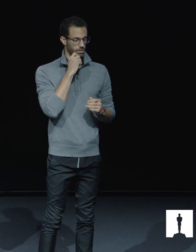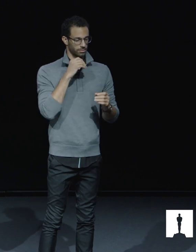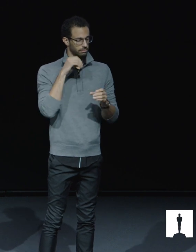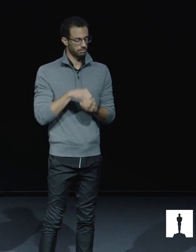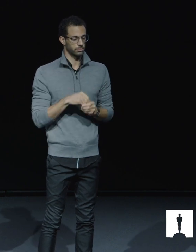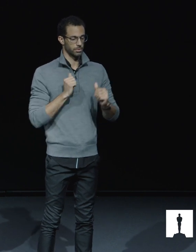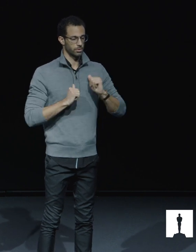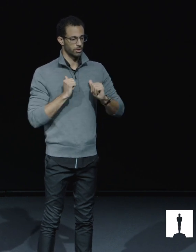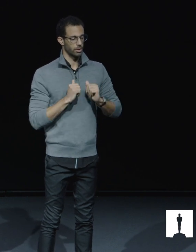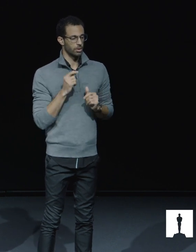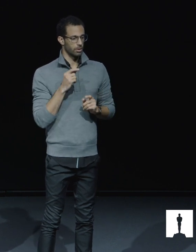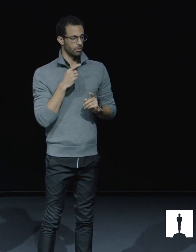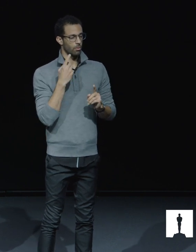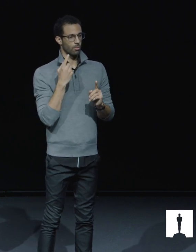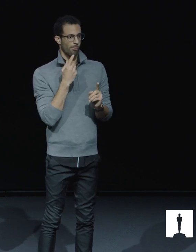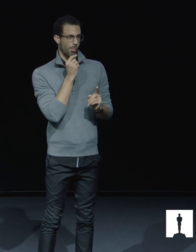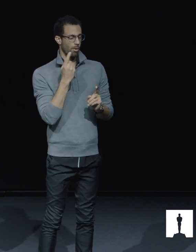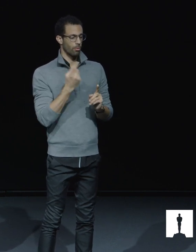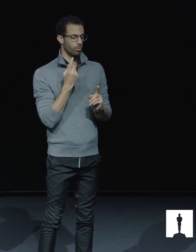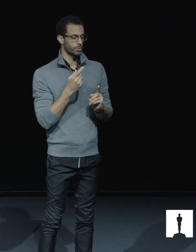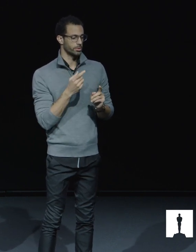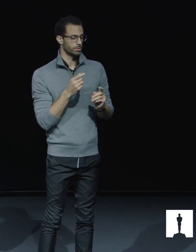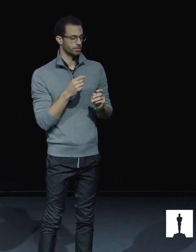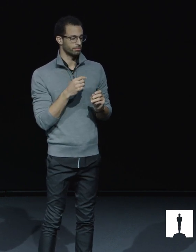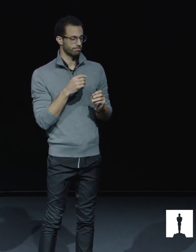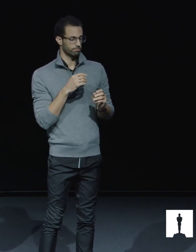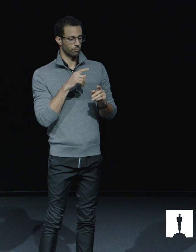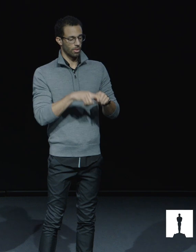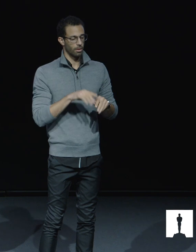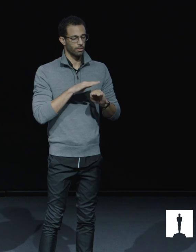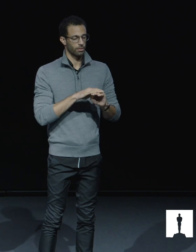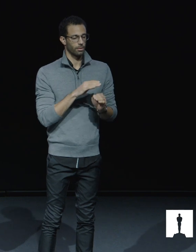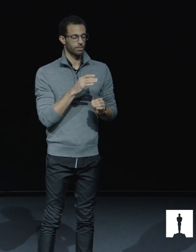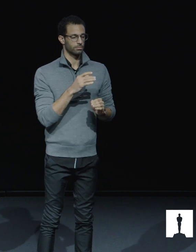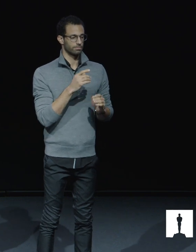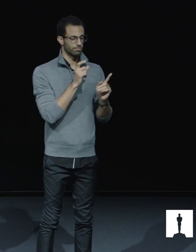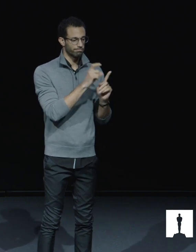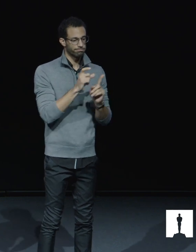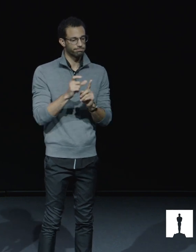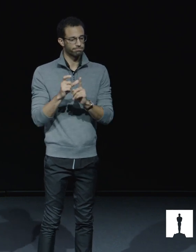in the unproductive and fantastical terms of cinema's capacity to embody a truth. Instead,